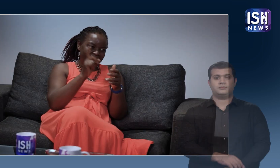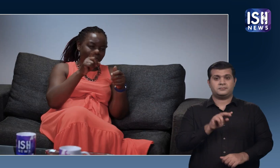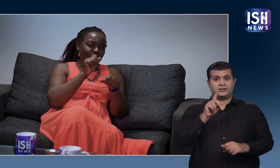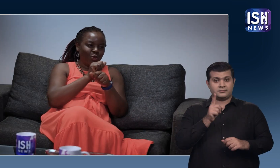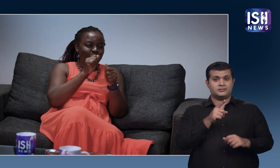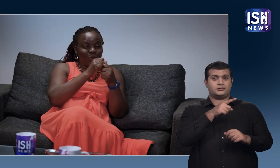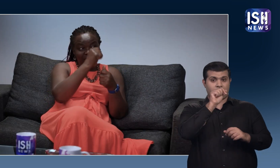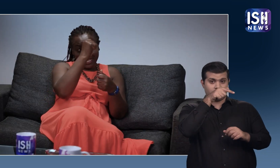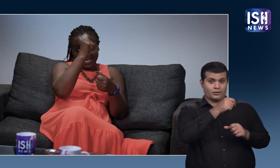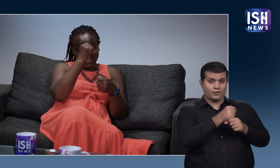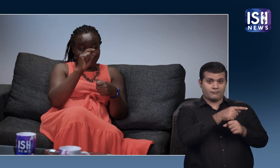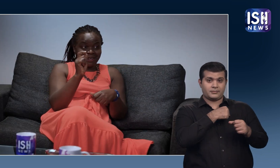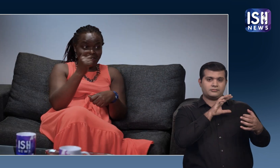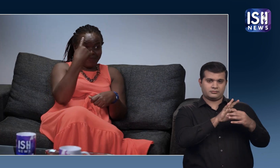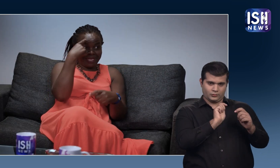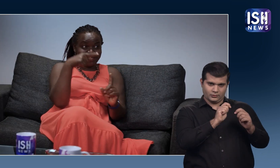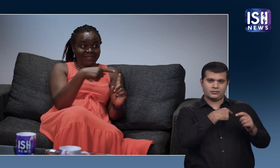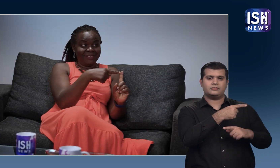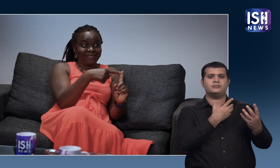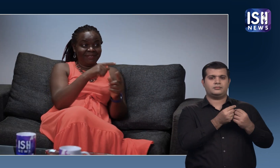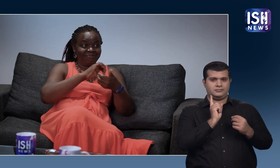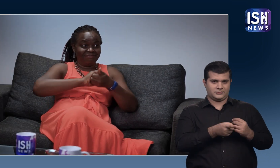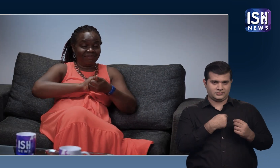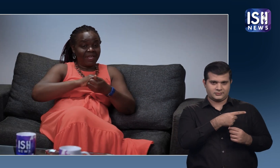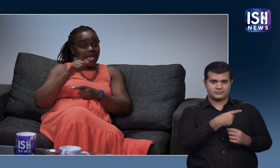This means Gallaudet will have to work in collaboration with Indian Government.